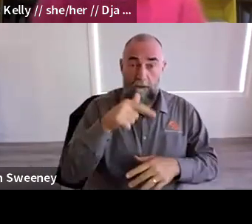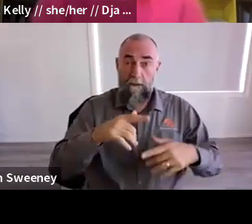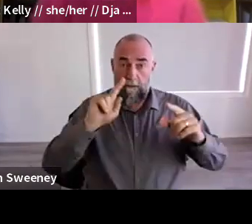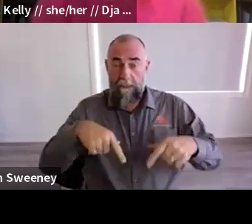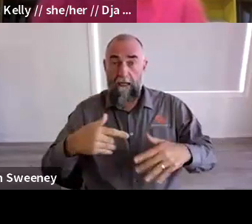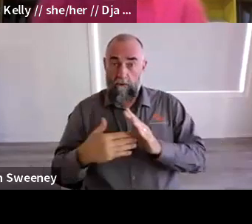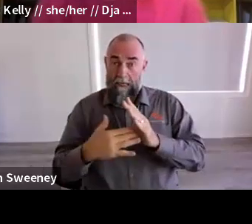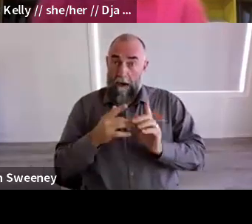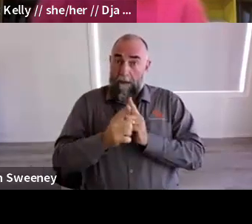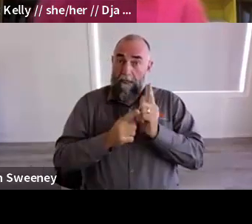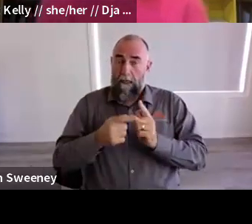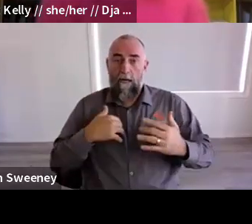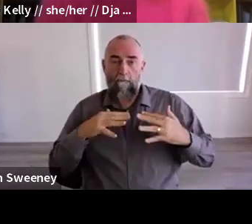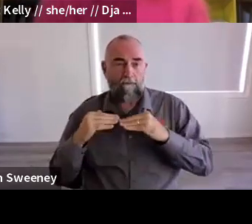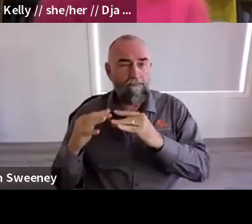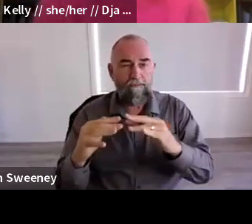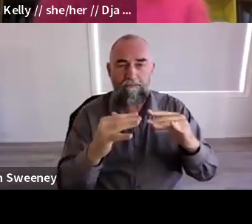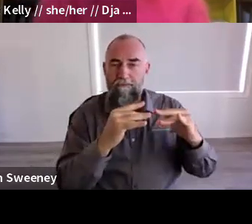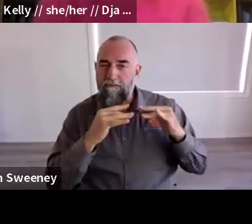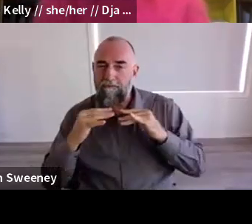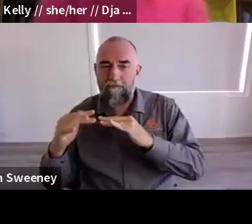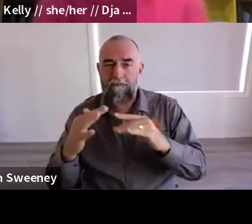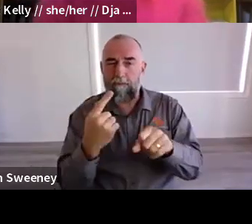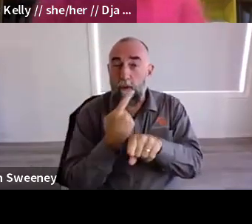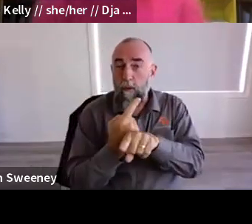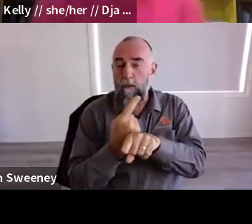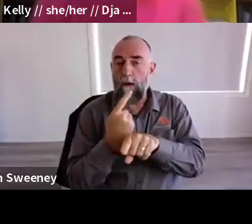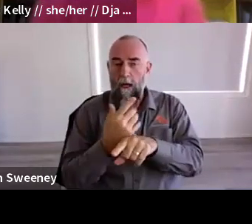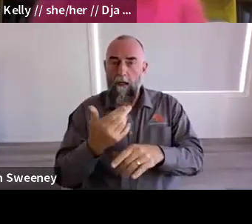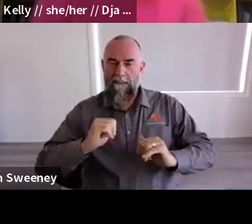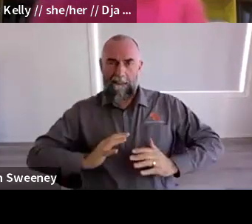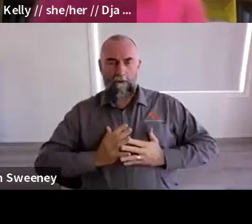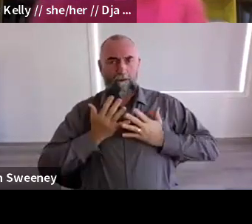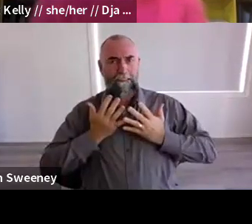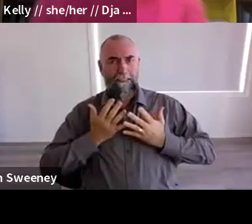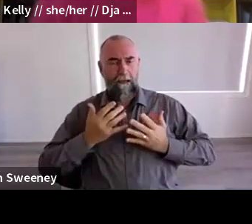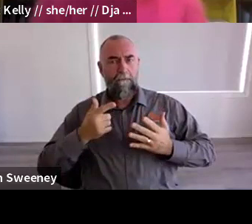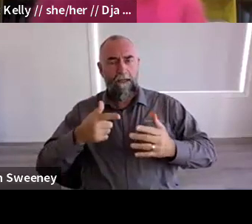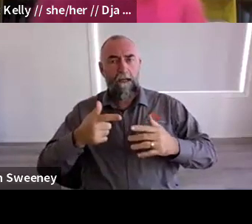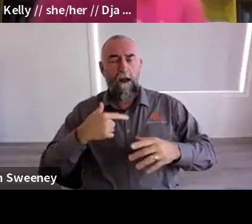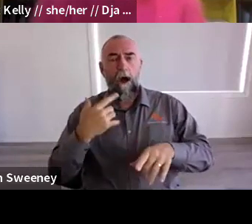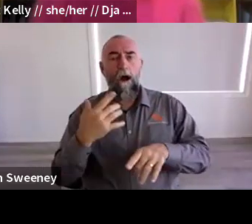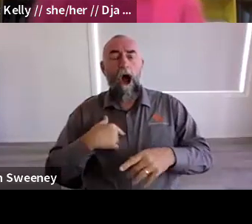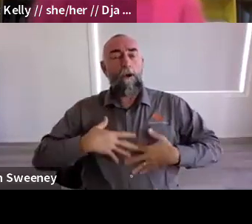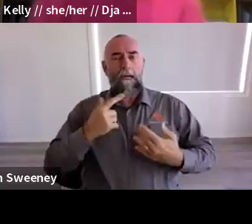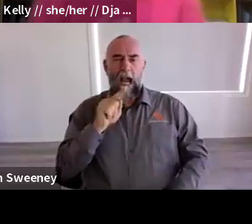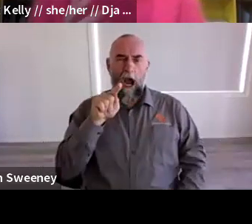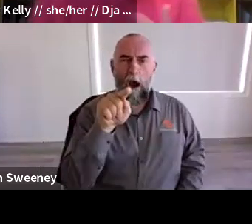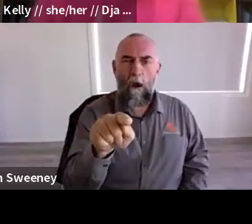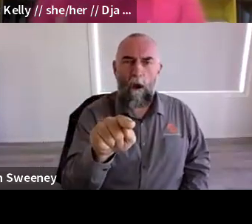do. I'm really, really thrilled that the Australia Council is hosting this conversation. I think it's really good we're starting to have this